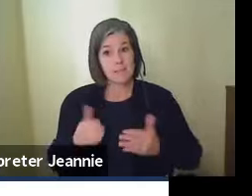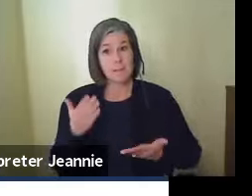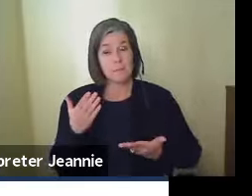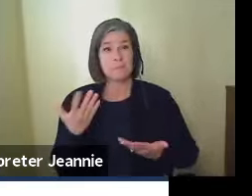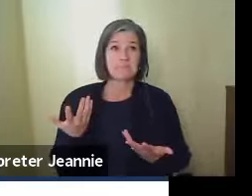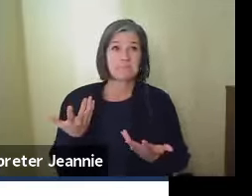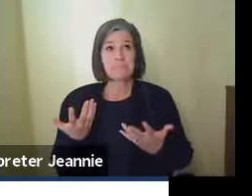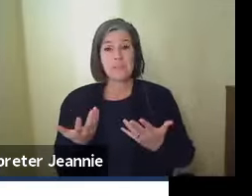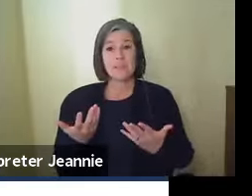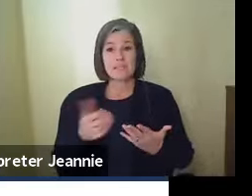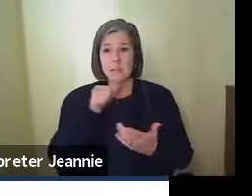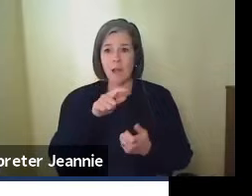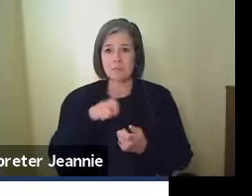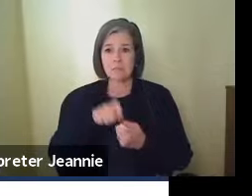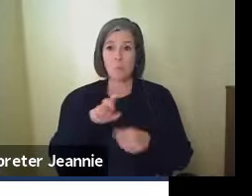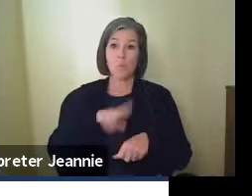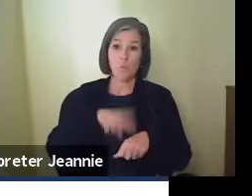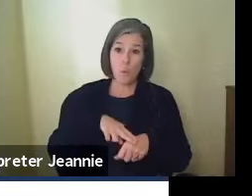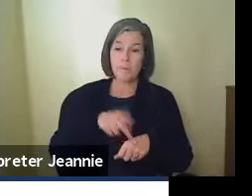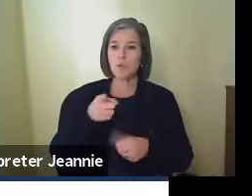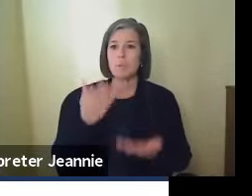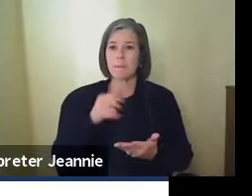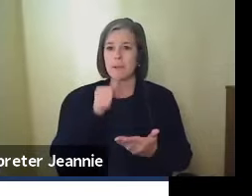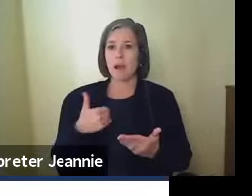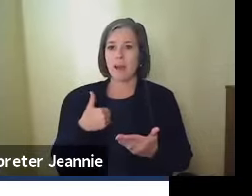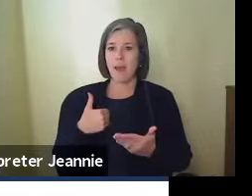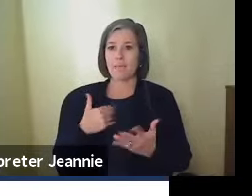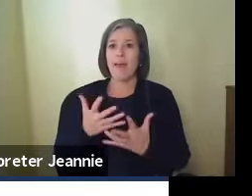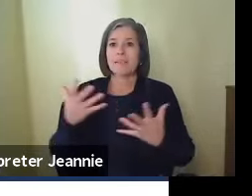quite normal, it's possible you might not have quite as much protection from the